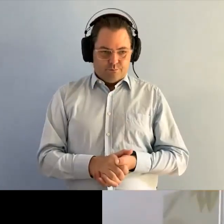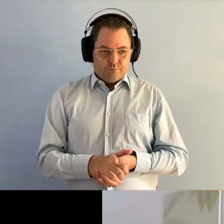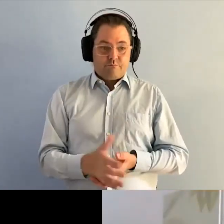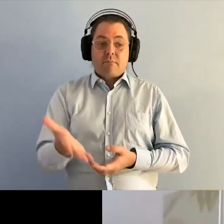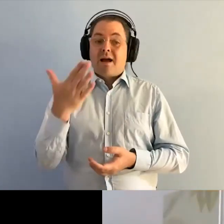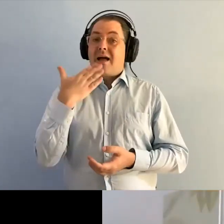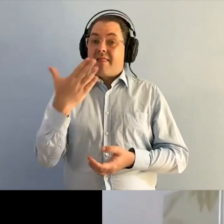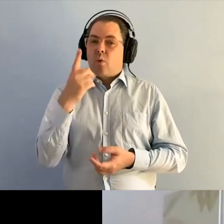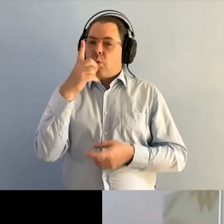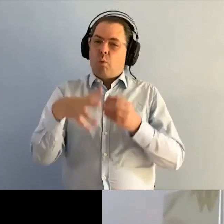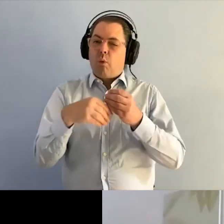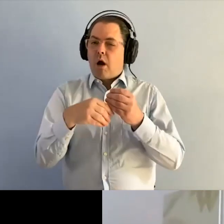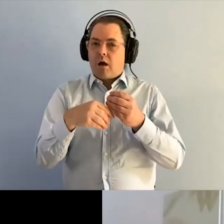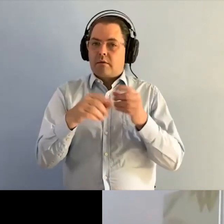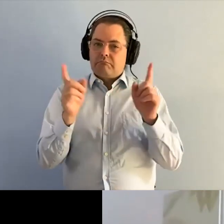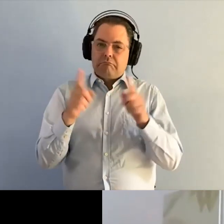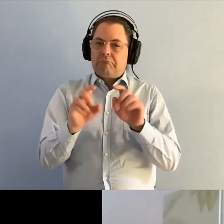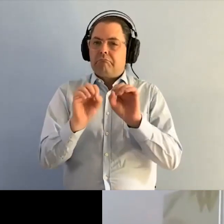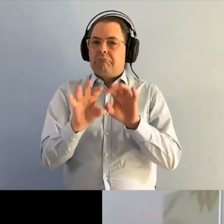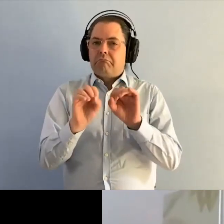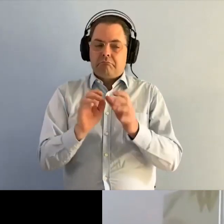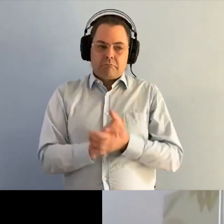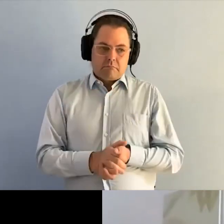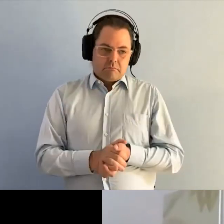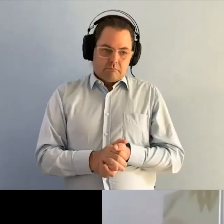Sien, that's very clear. Ricardo? >> RICARDO PLA CORDERO: Thank you